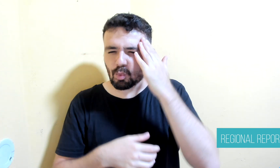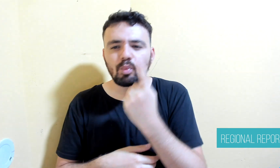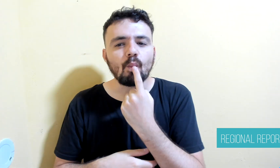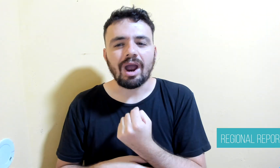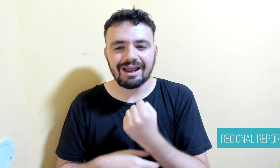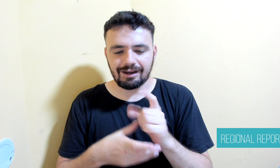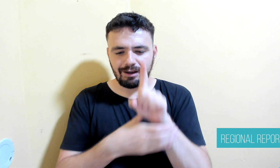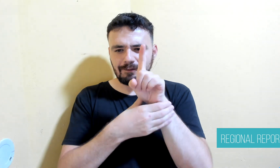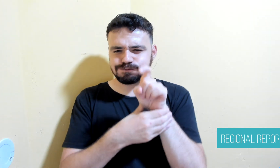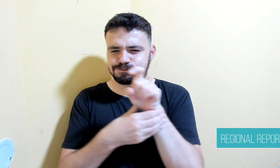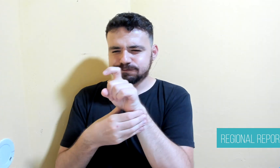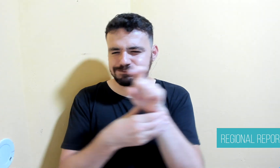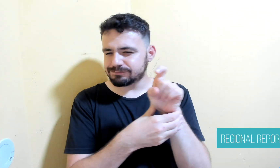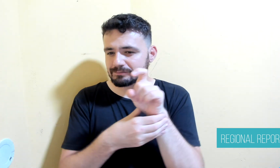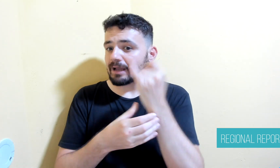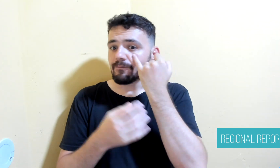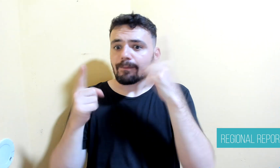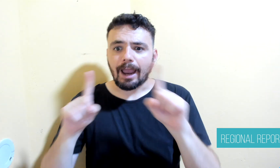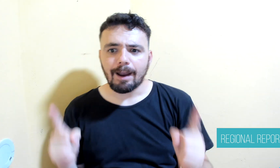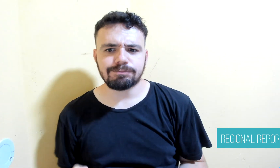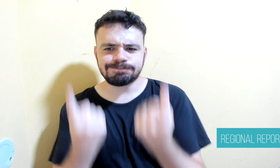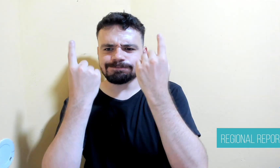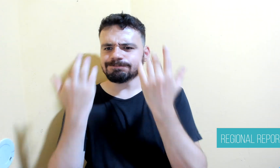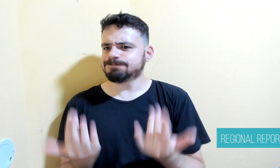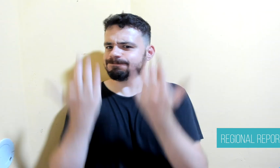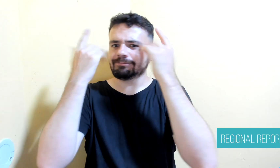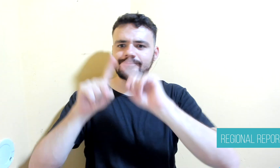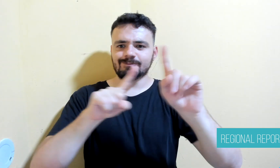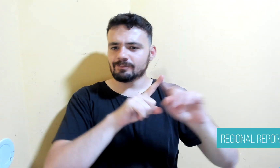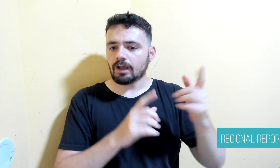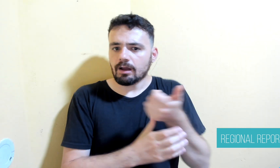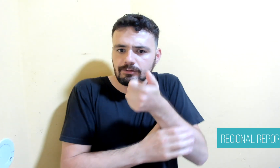In order for the night watchmen to offer effective support